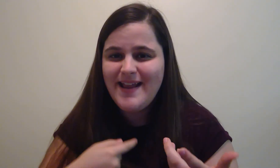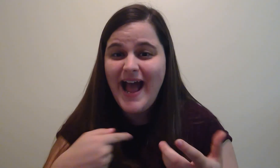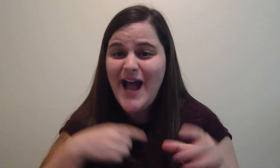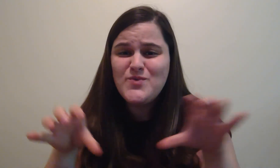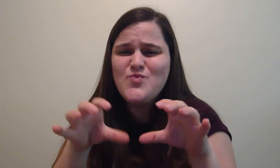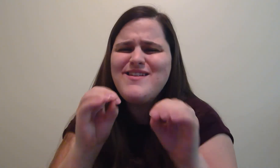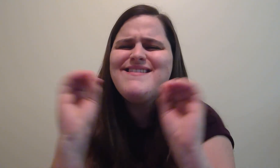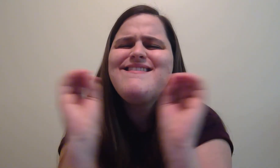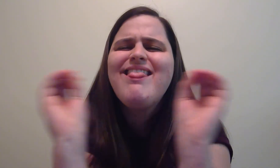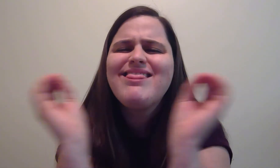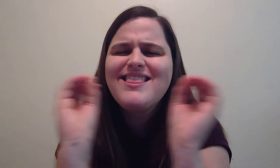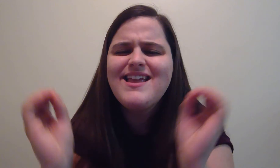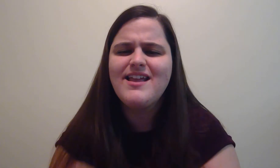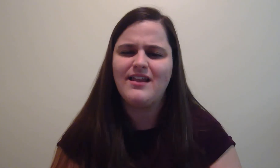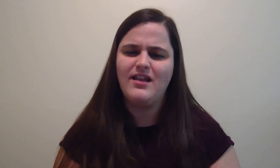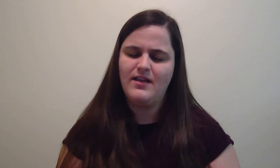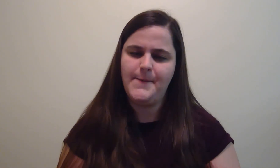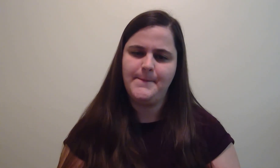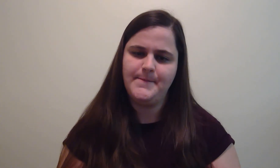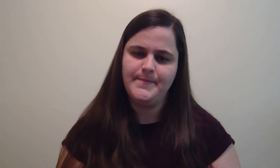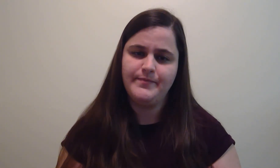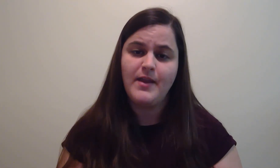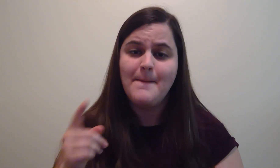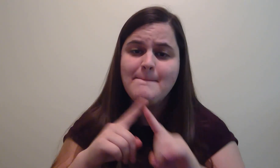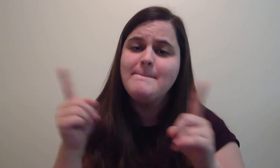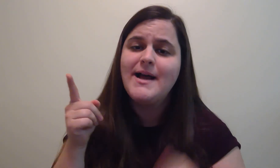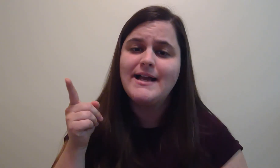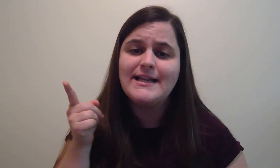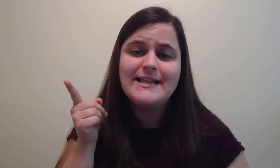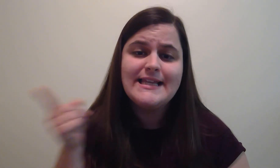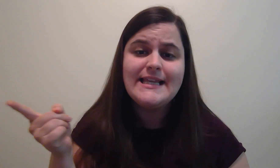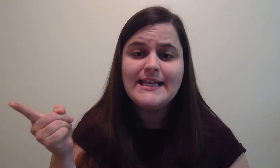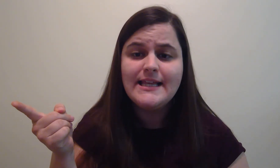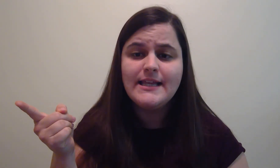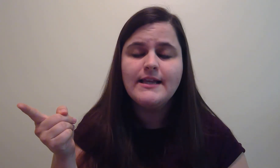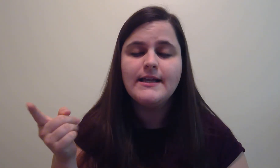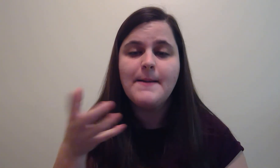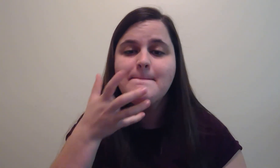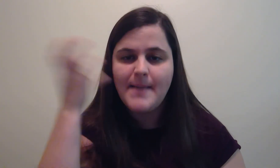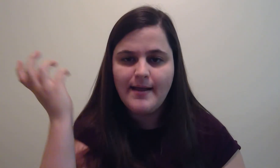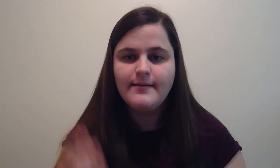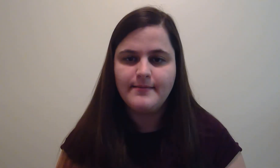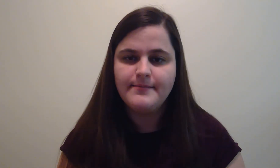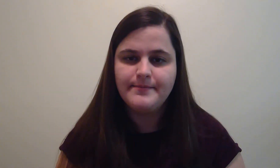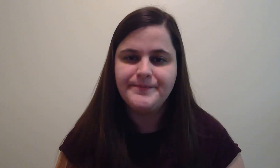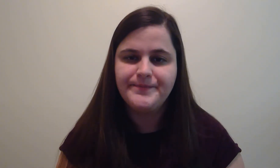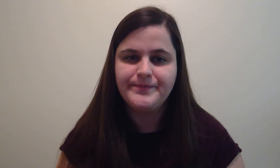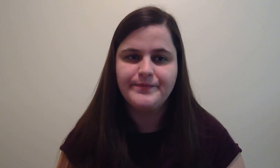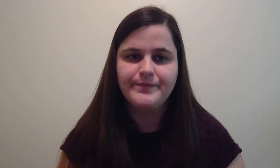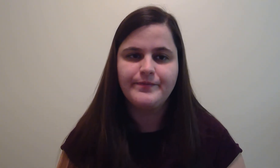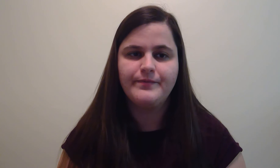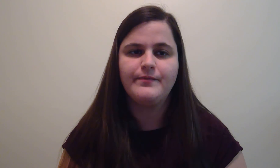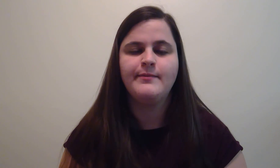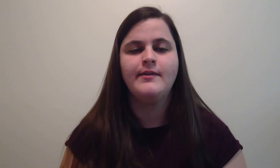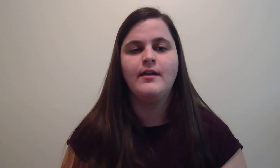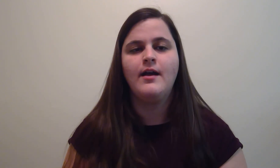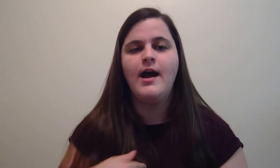What have I done to him, anyway? Nothing. Nada. But he was, I could tell.